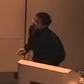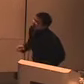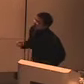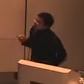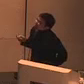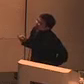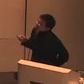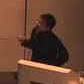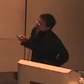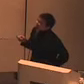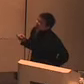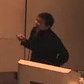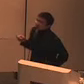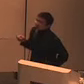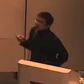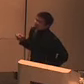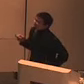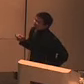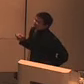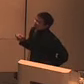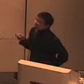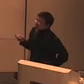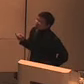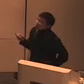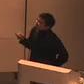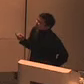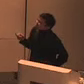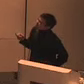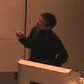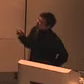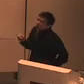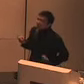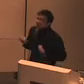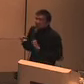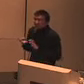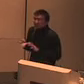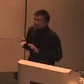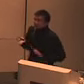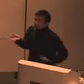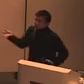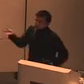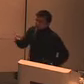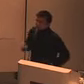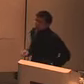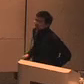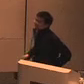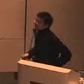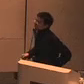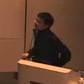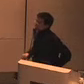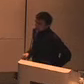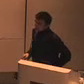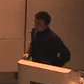But yeah, if you like, you can select. And if you don't like, you can select much more safer sleeping